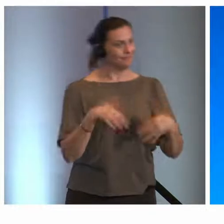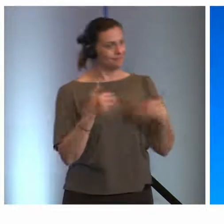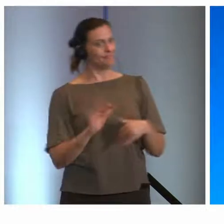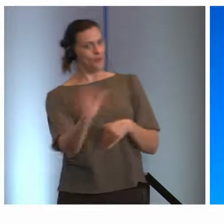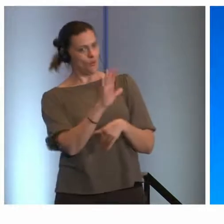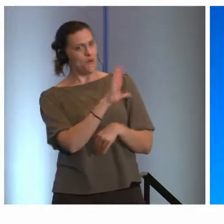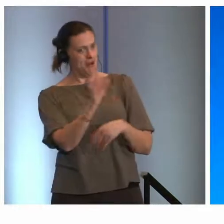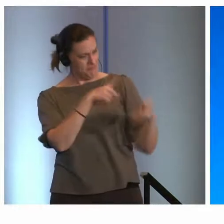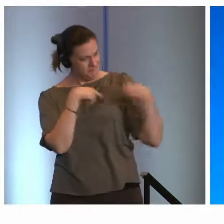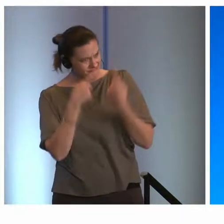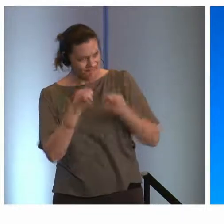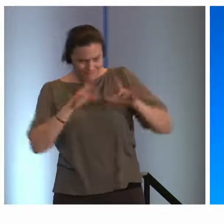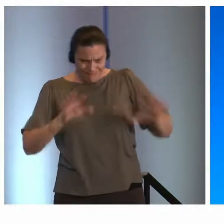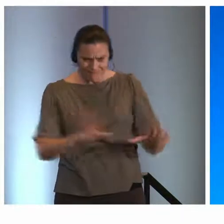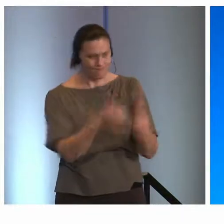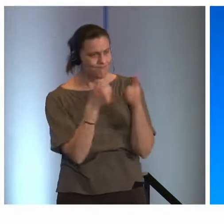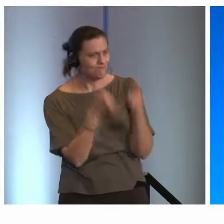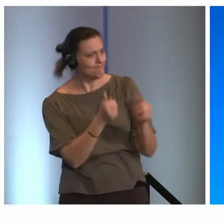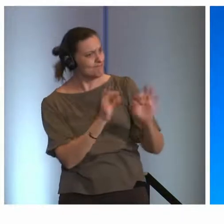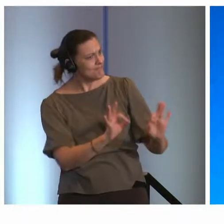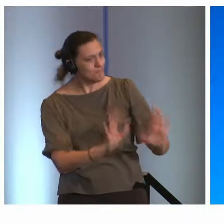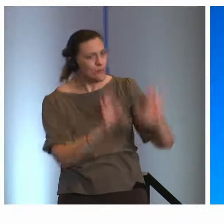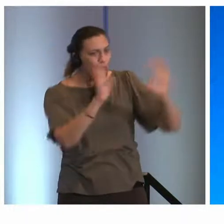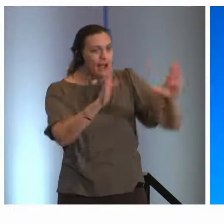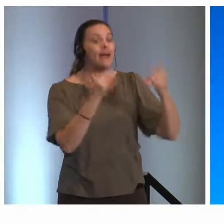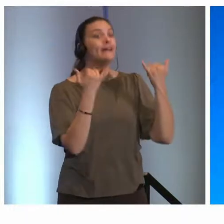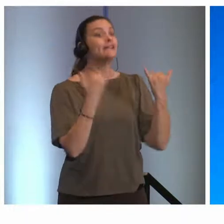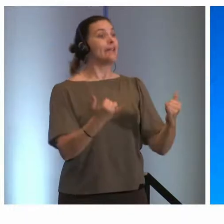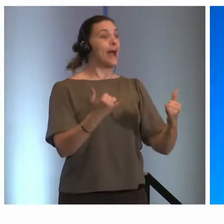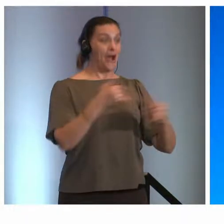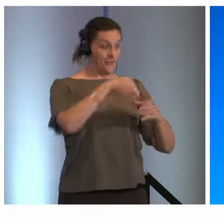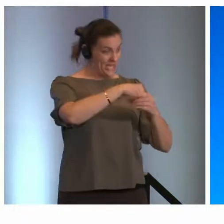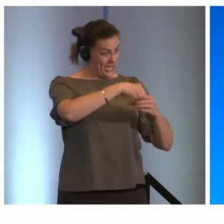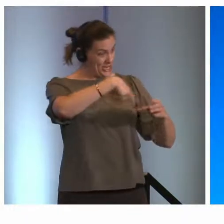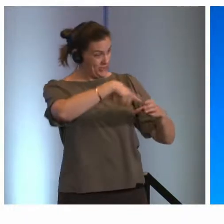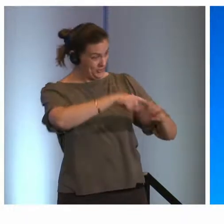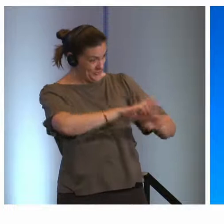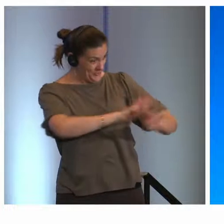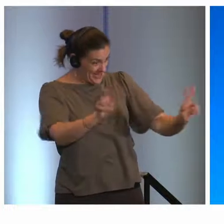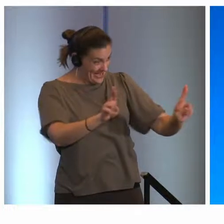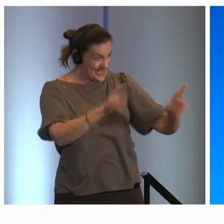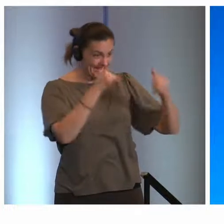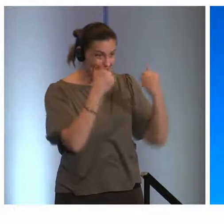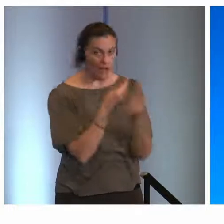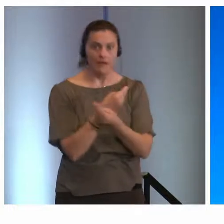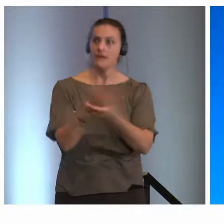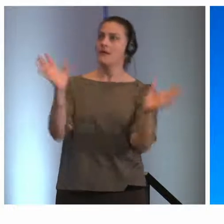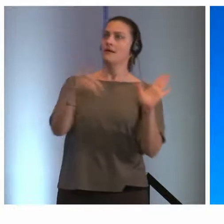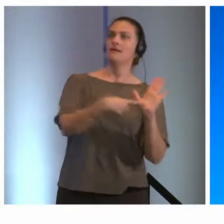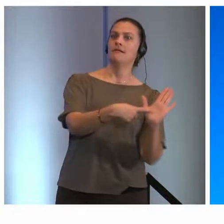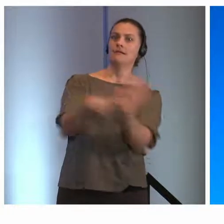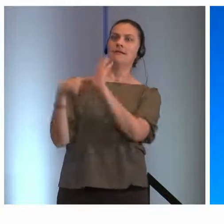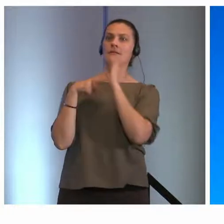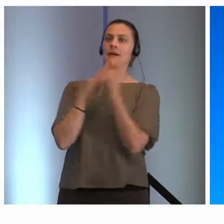So you've done the right thing. You've done the heavy lifting internally and now it's time to market yourselves to this brand